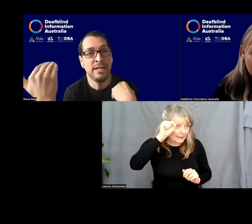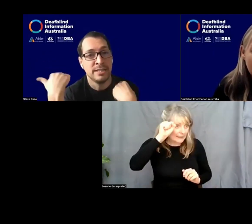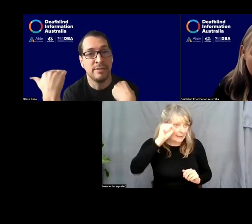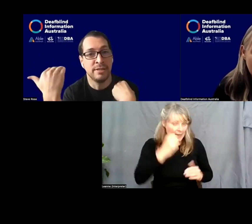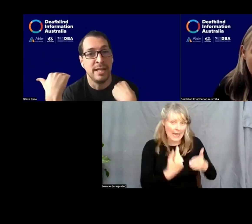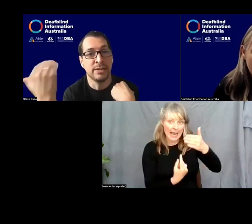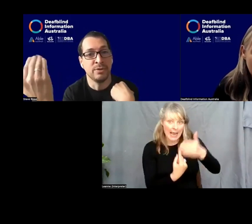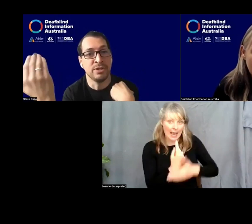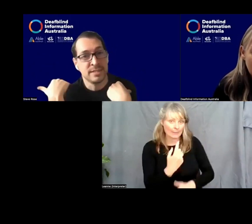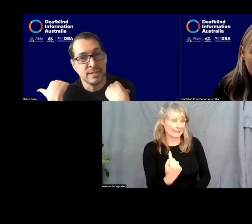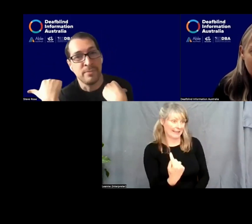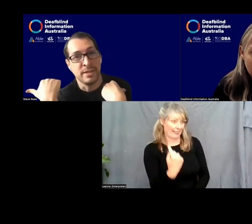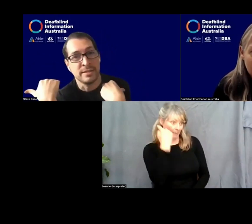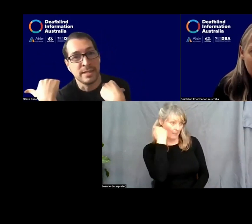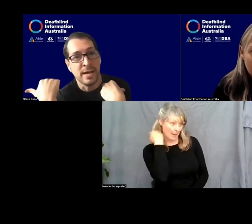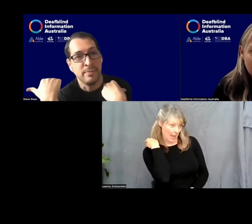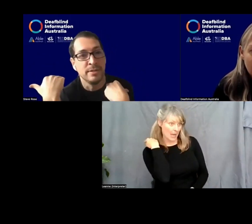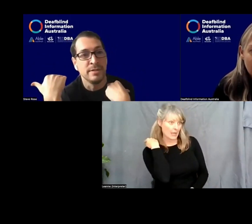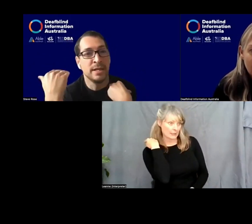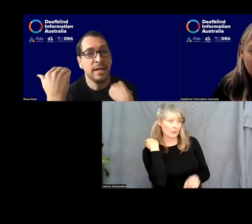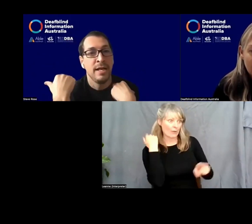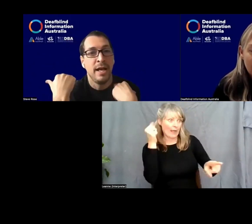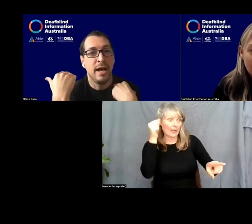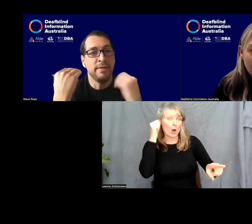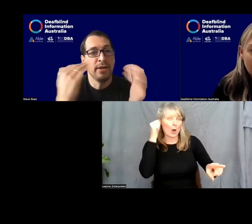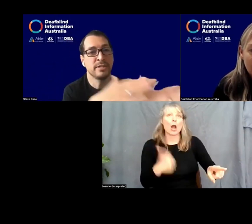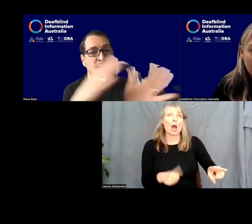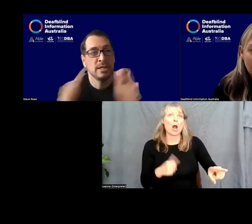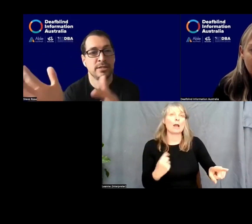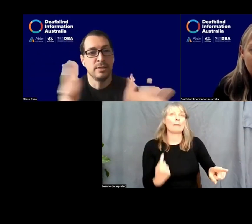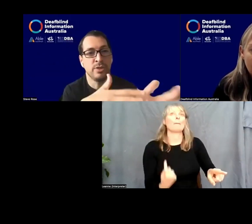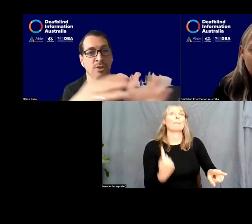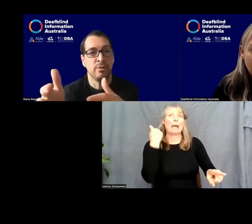are at least giving the language of it's something that's happened and then you are starting with